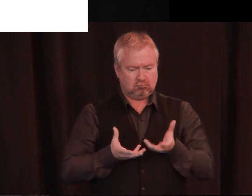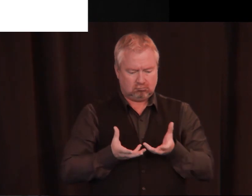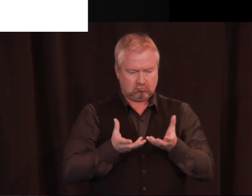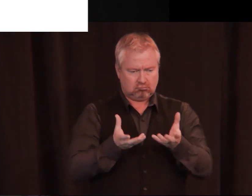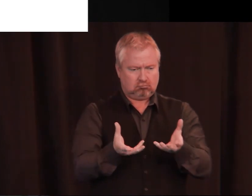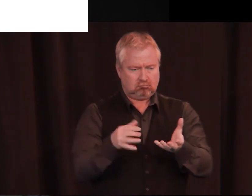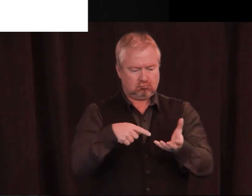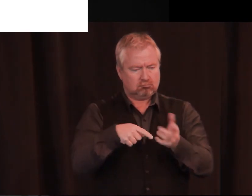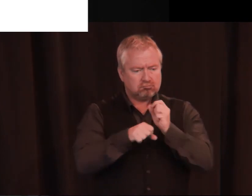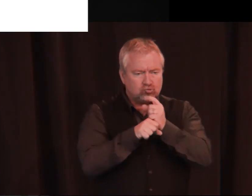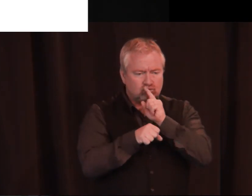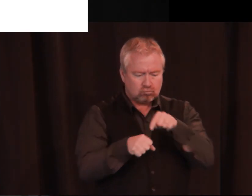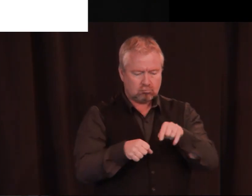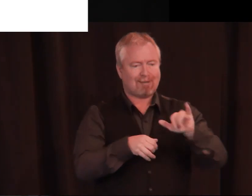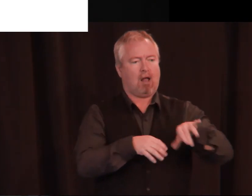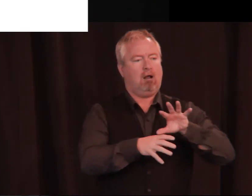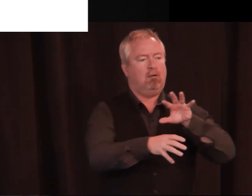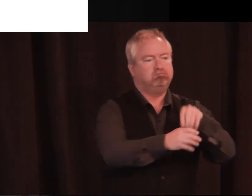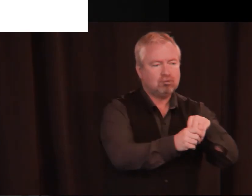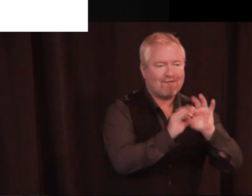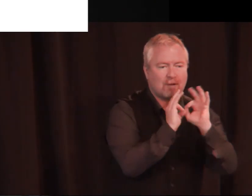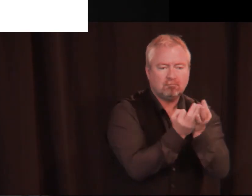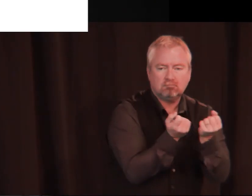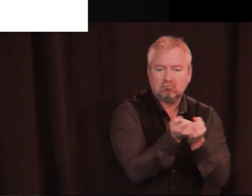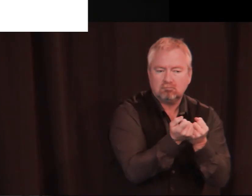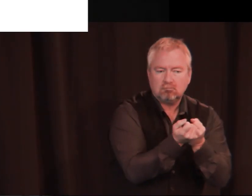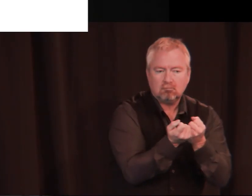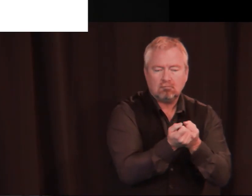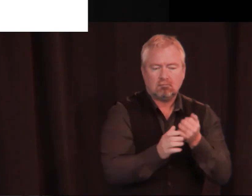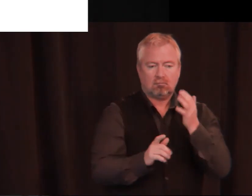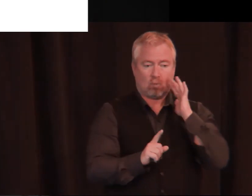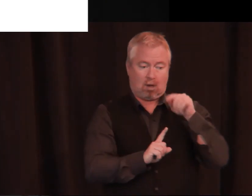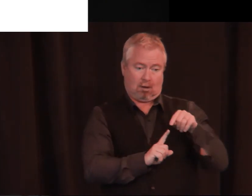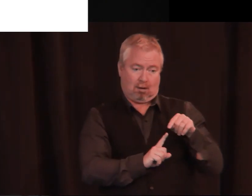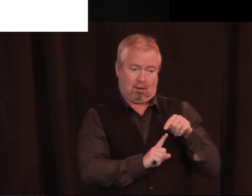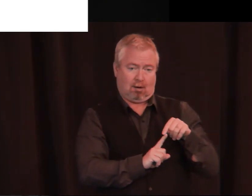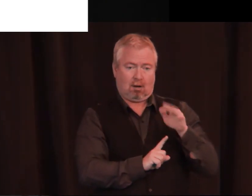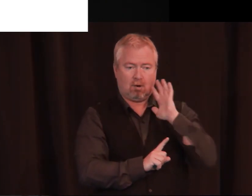that's going to lead to better generalization of skills of whatever the child is working on